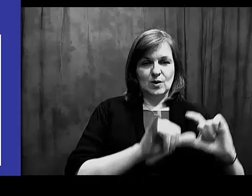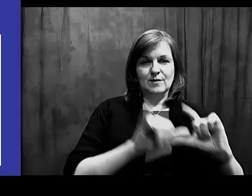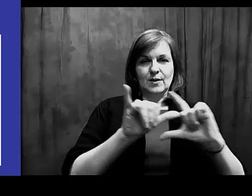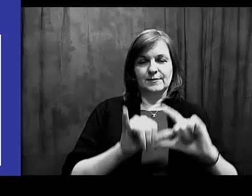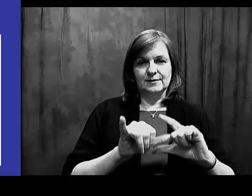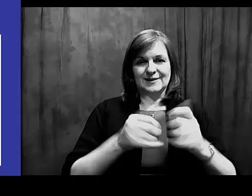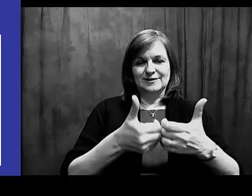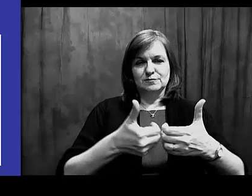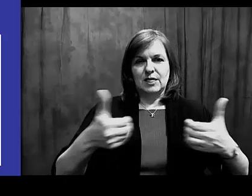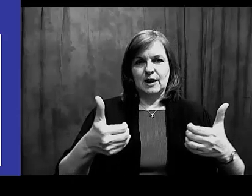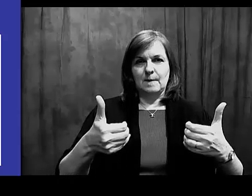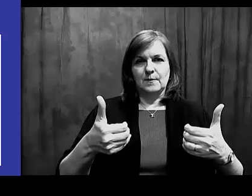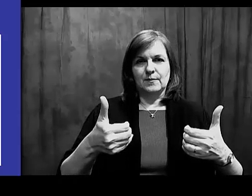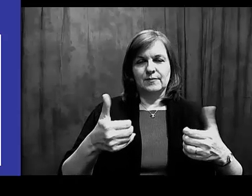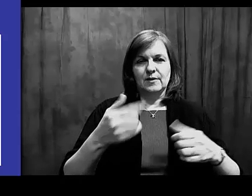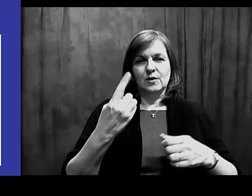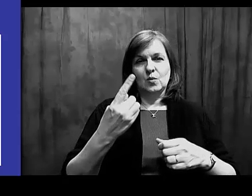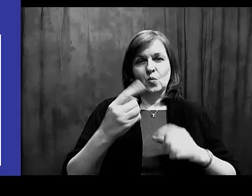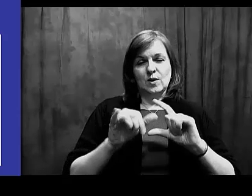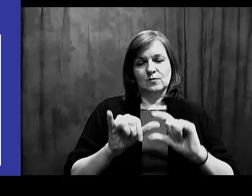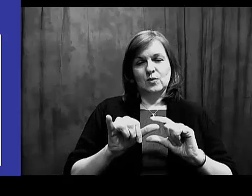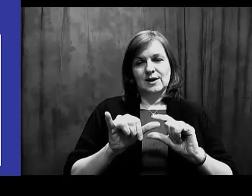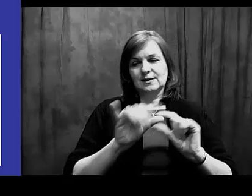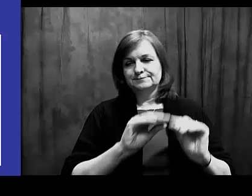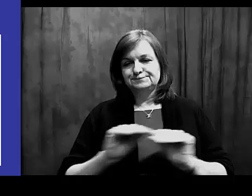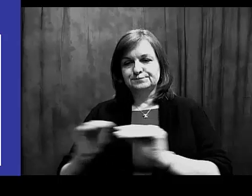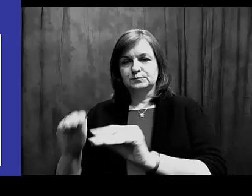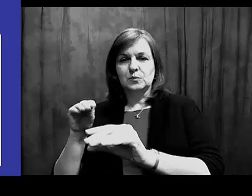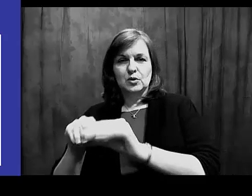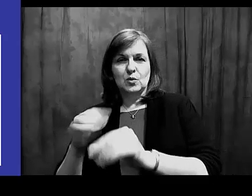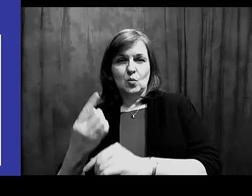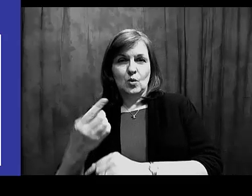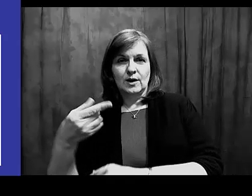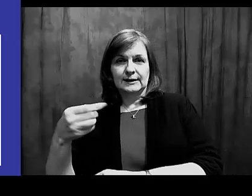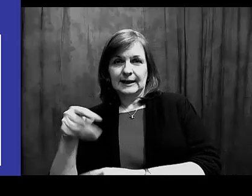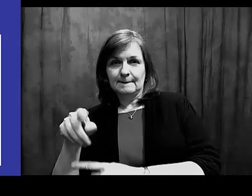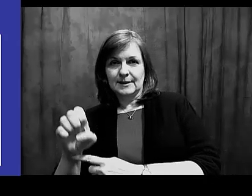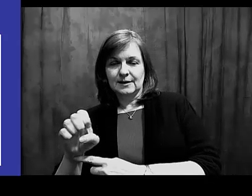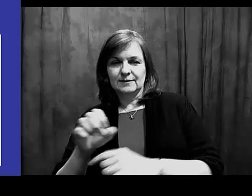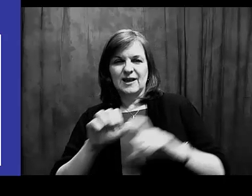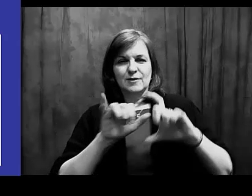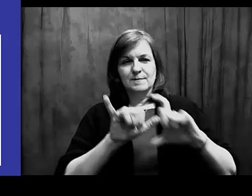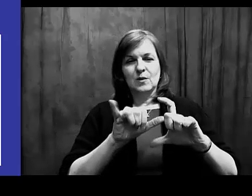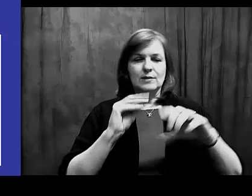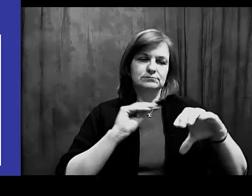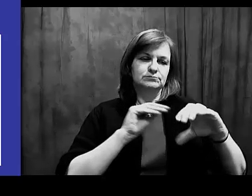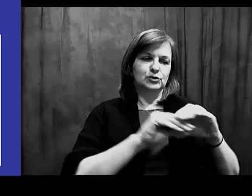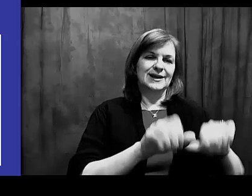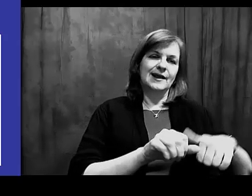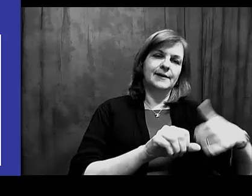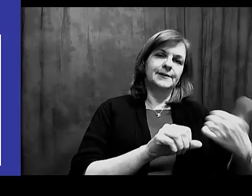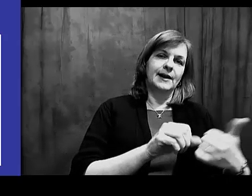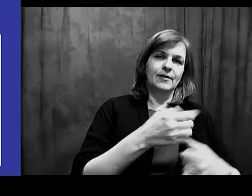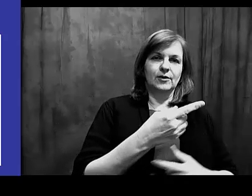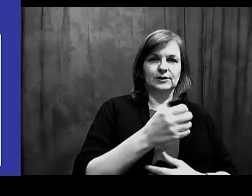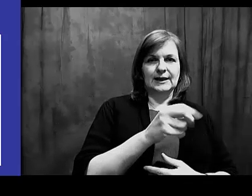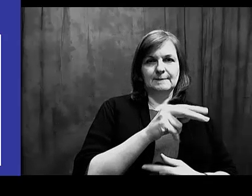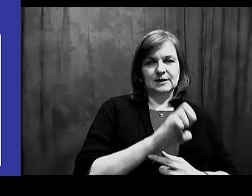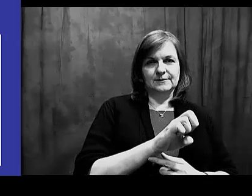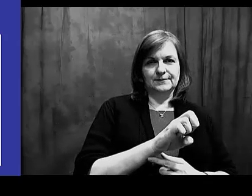those are gonna split up and one goes to one gamete and one goes to another gamete